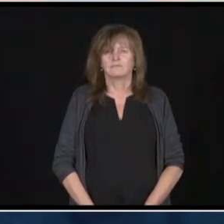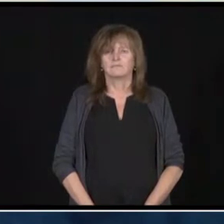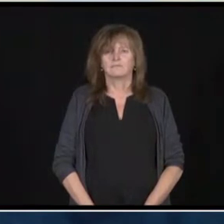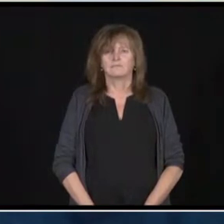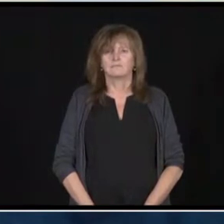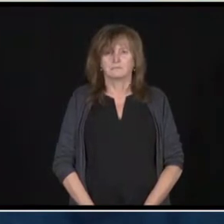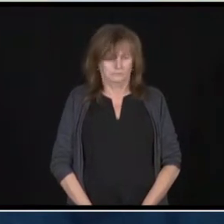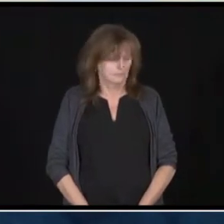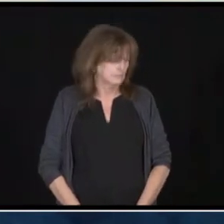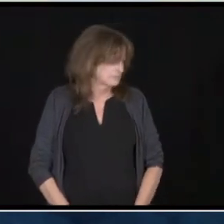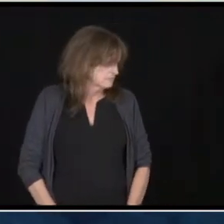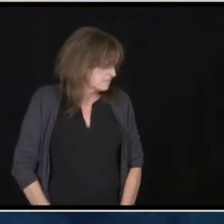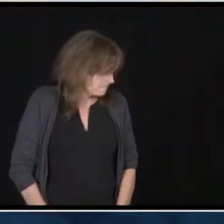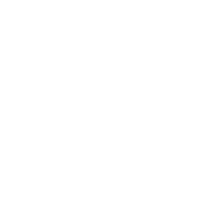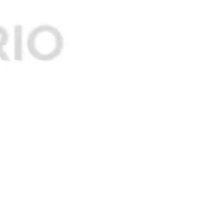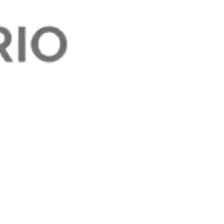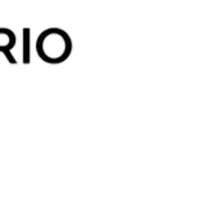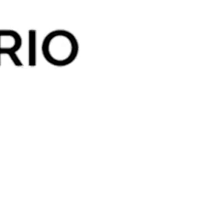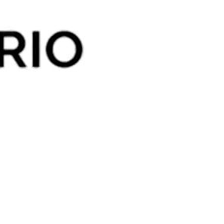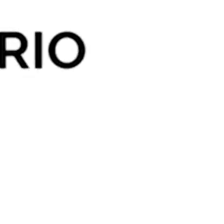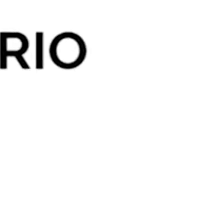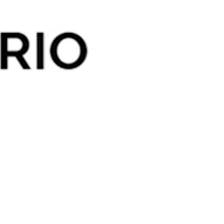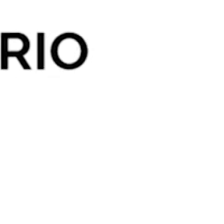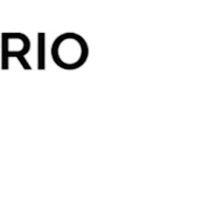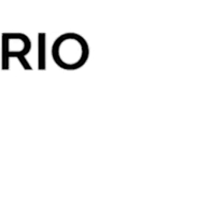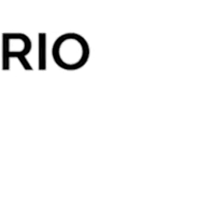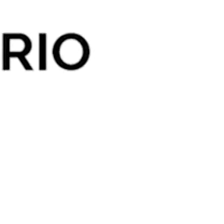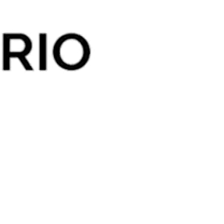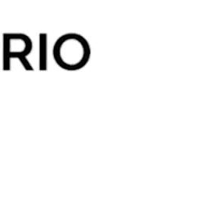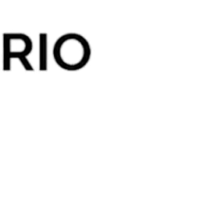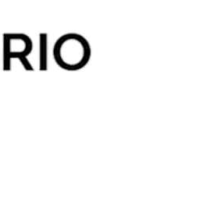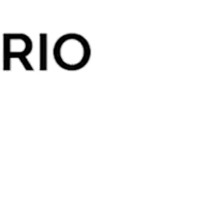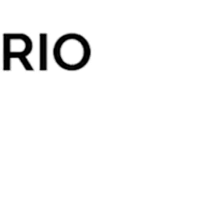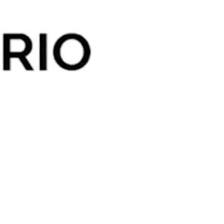Get